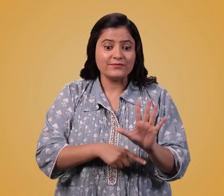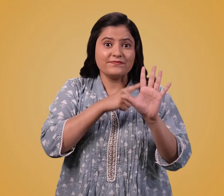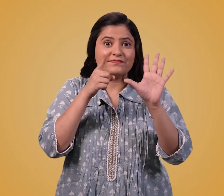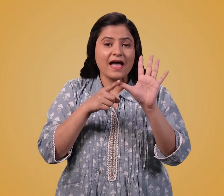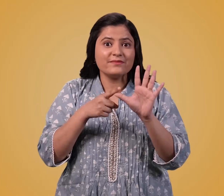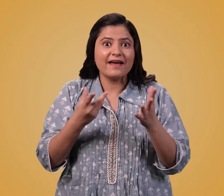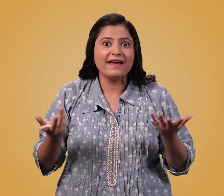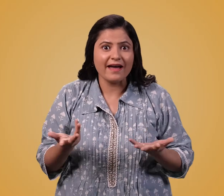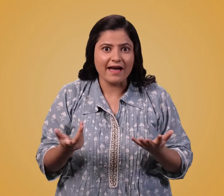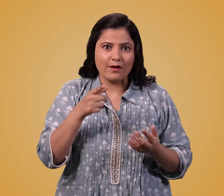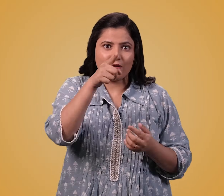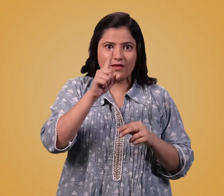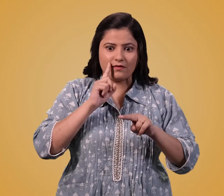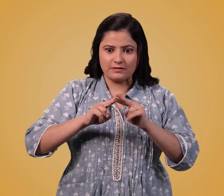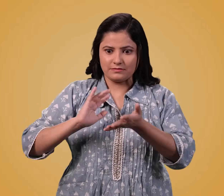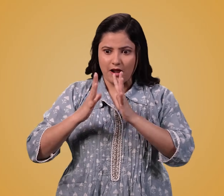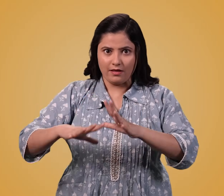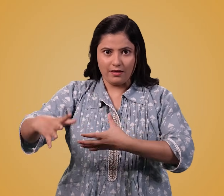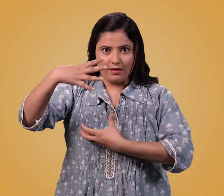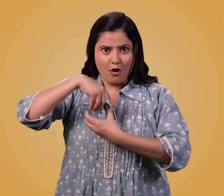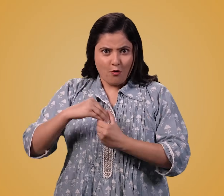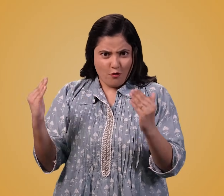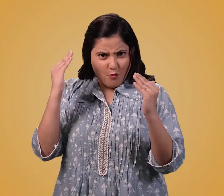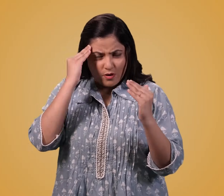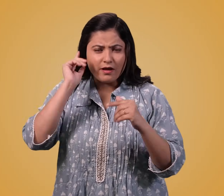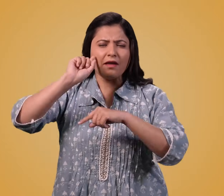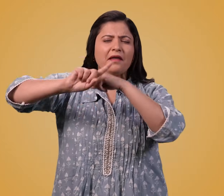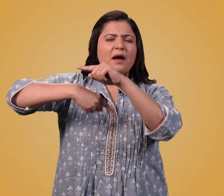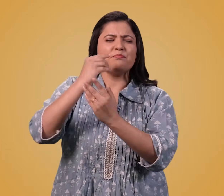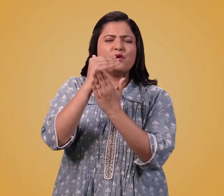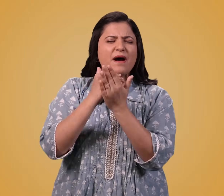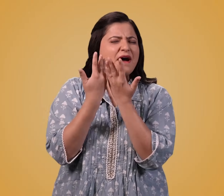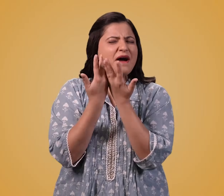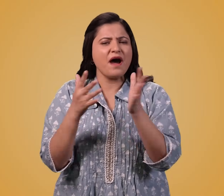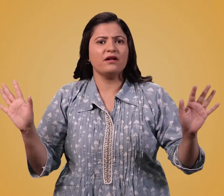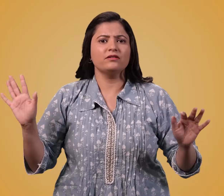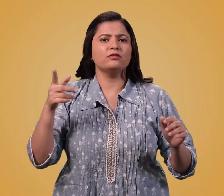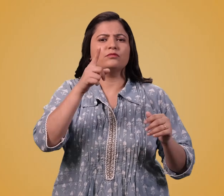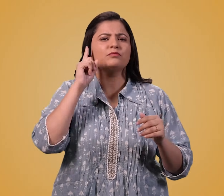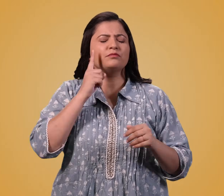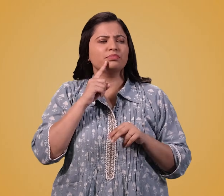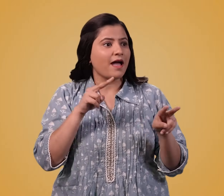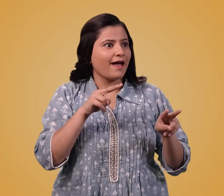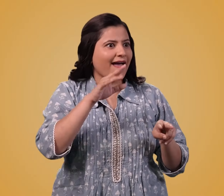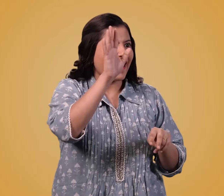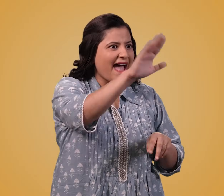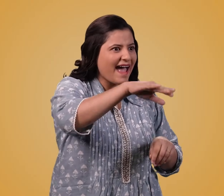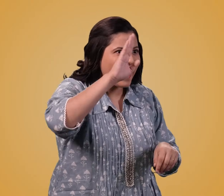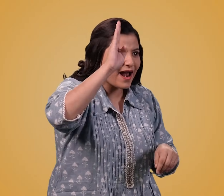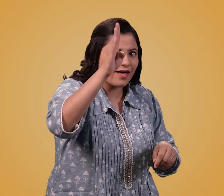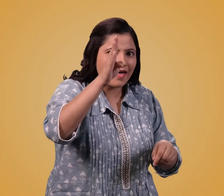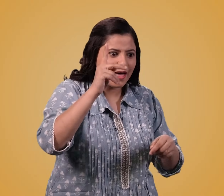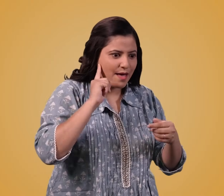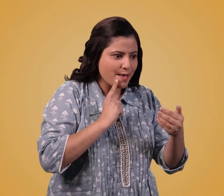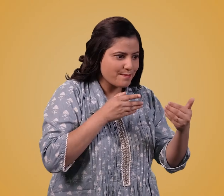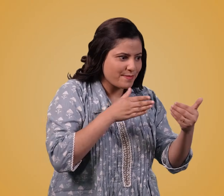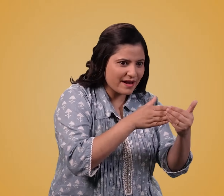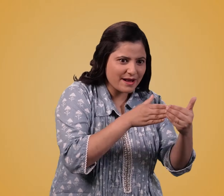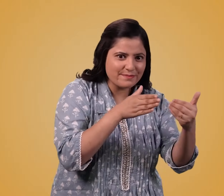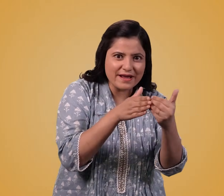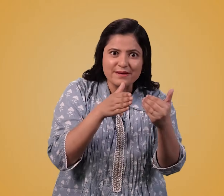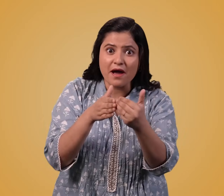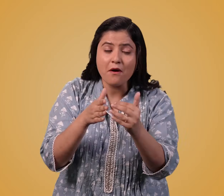5. Once you learn Sign Language, then whenever you meet a Deaf person, you can talk to them.